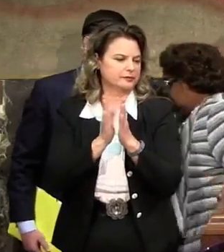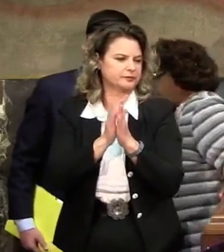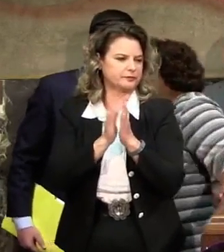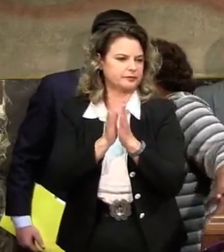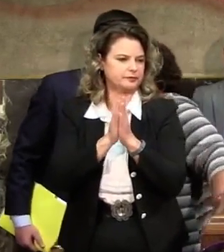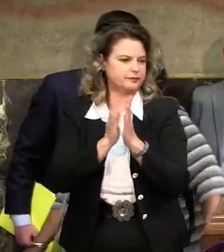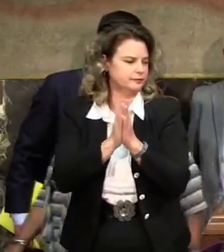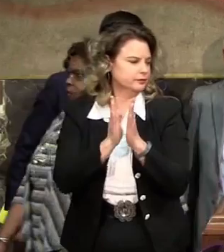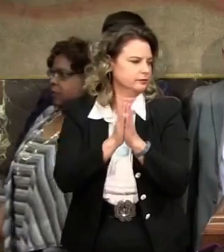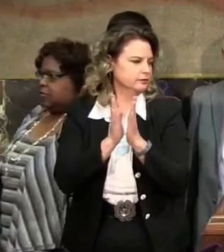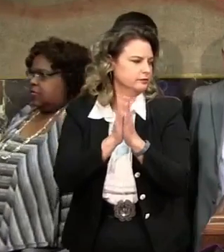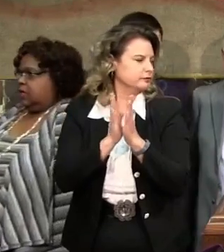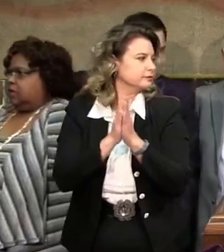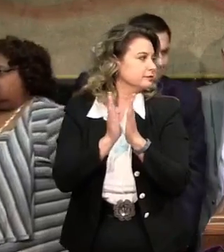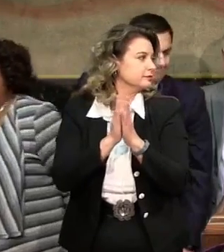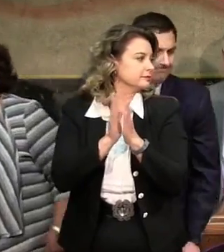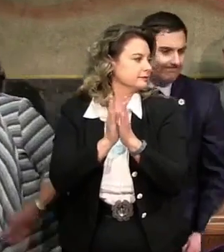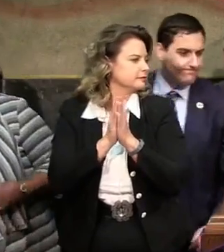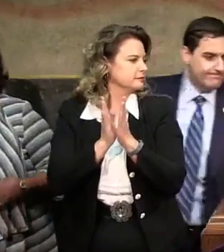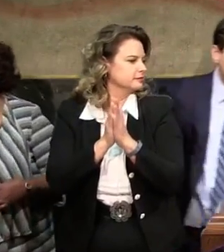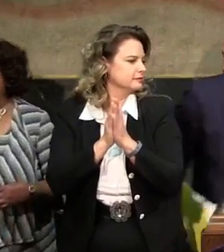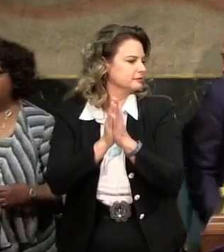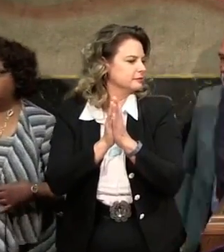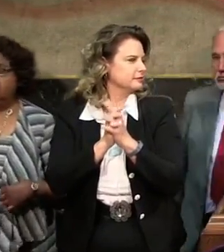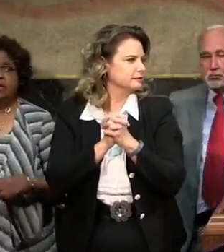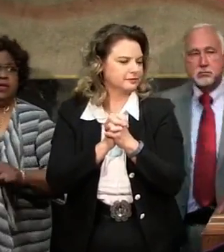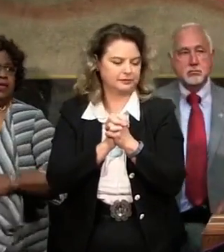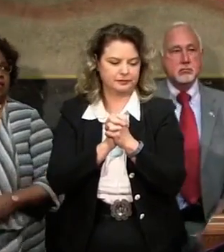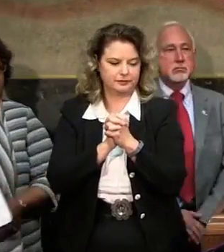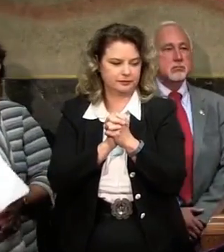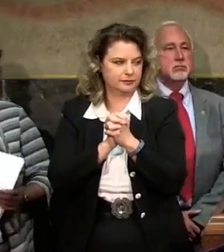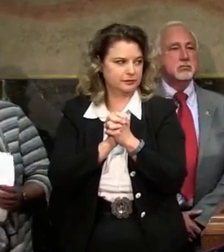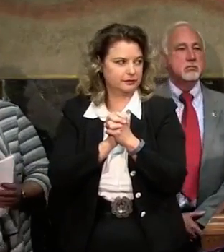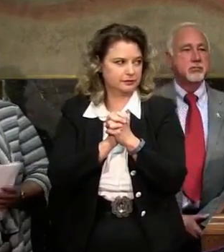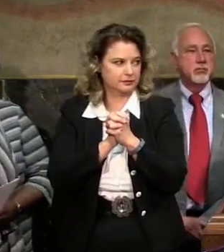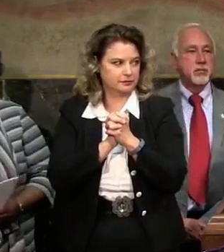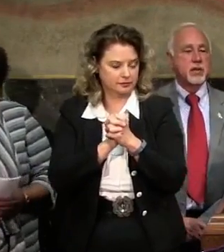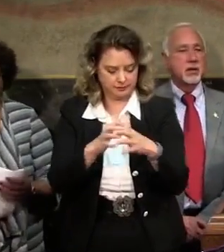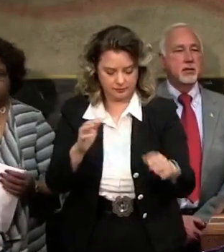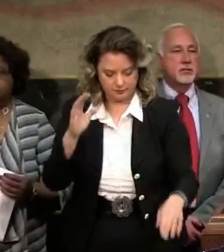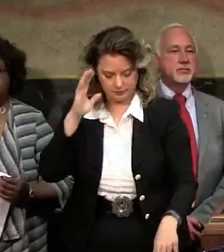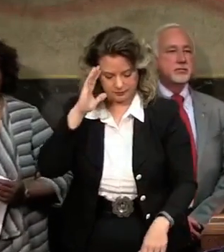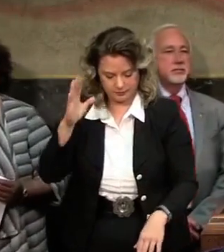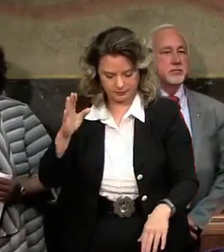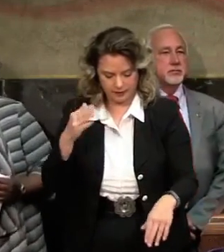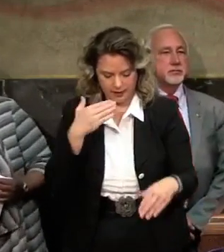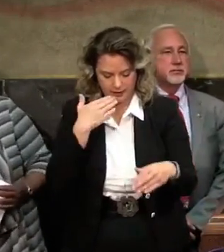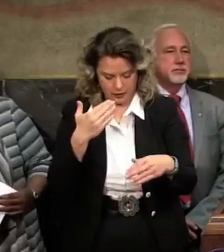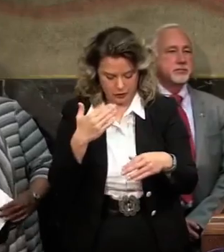Thank You governor and thank you Chief